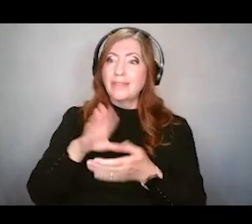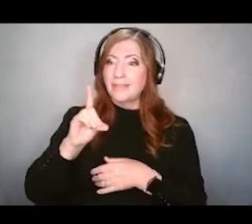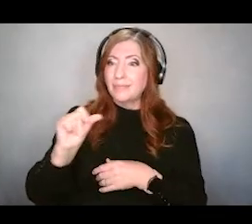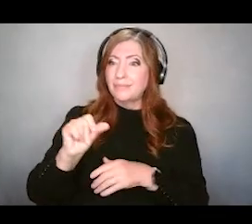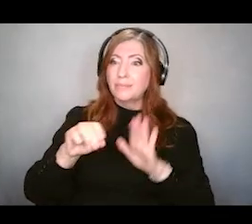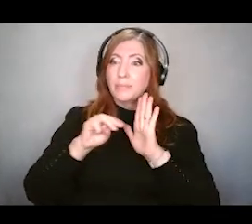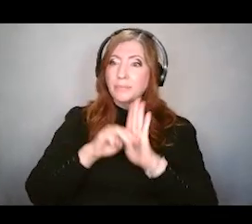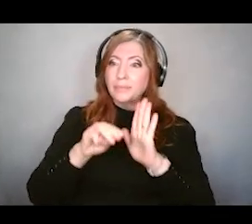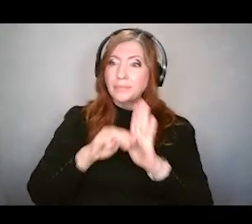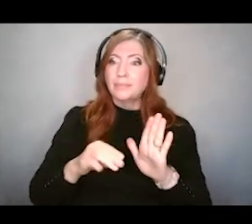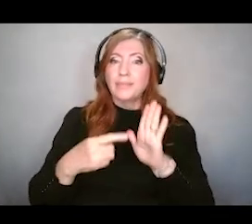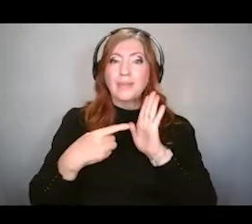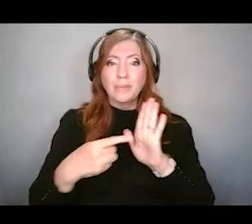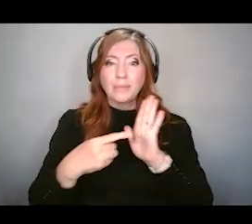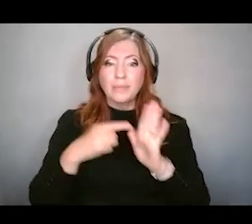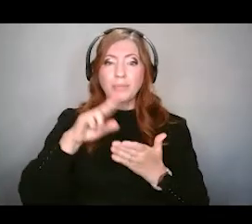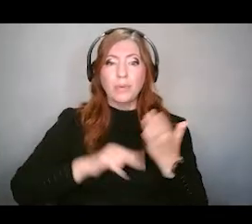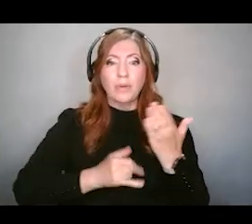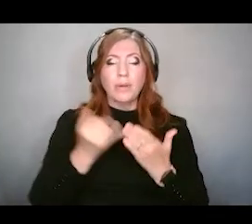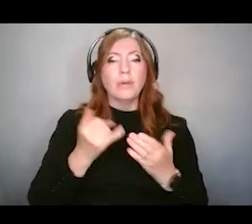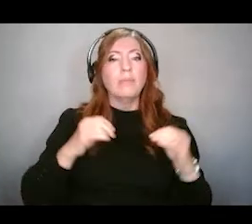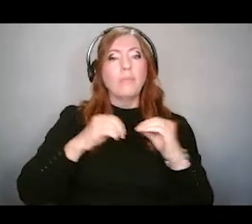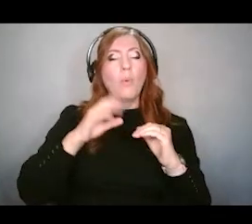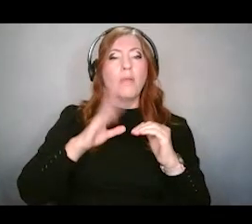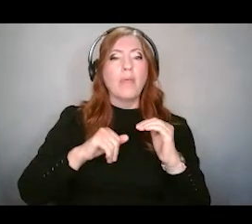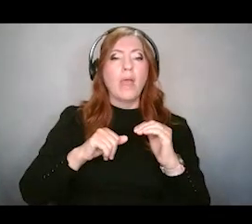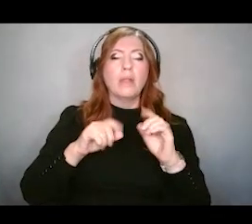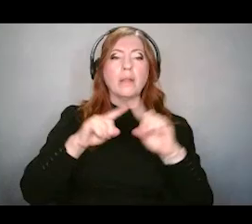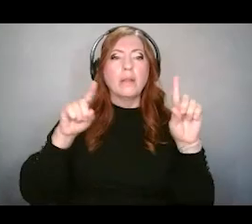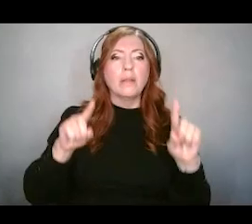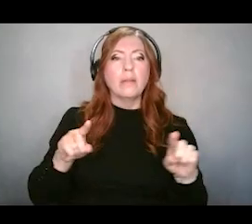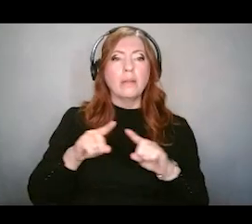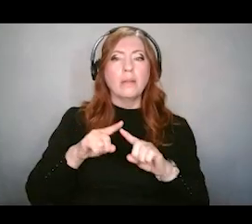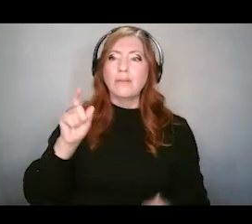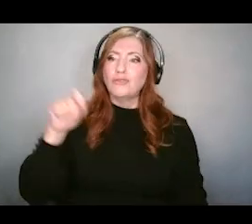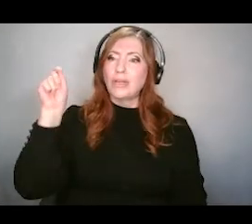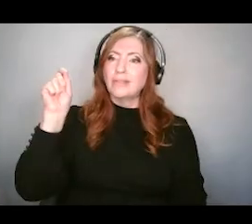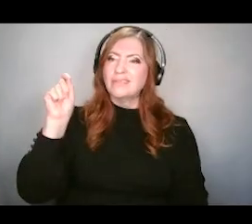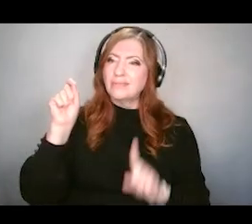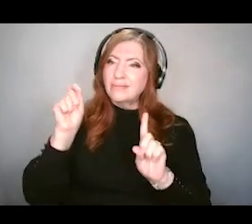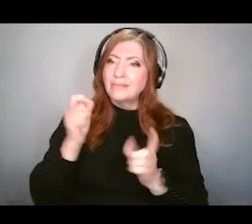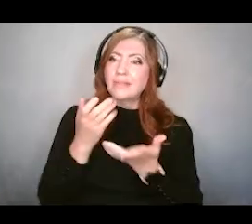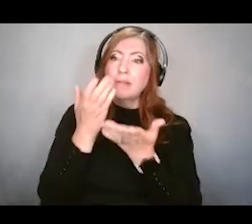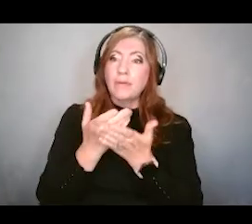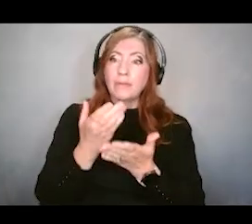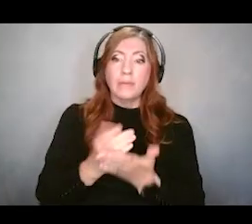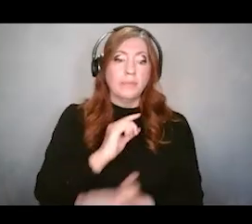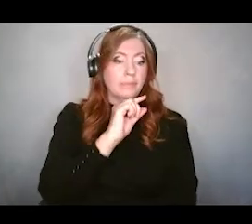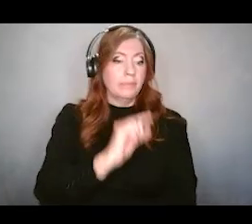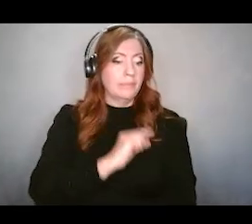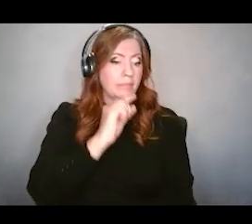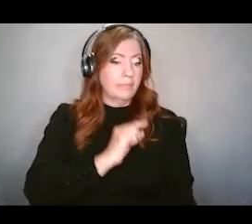project is more than just a box to check. It verifies eligibility, informs individualized